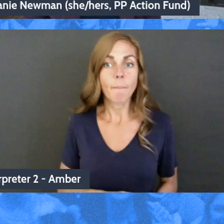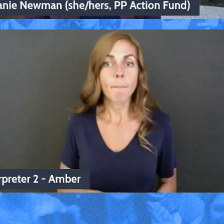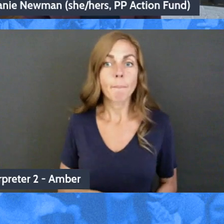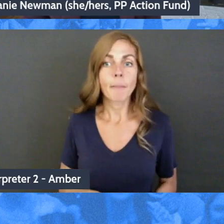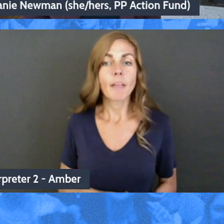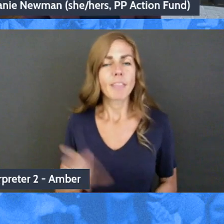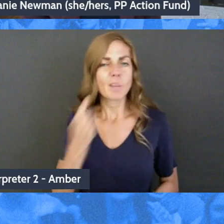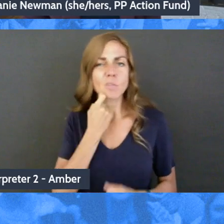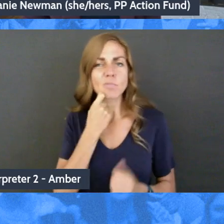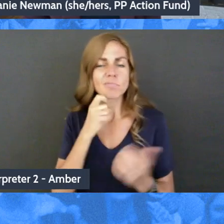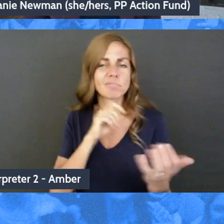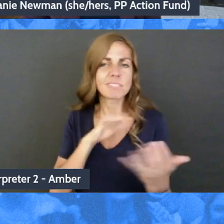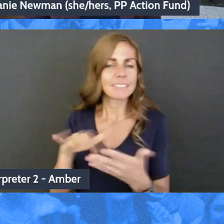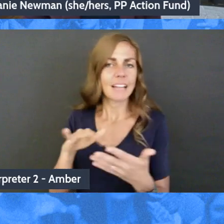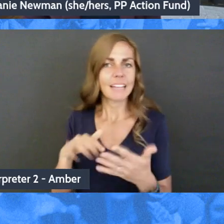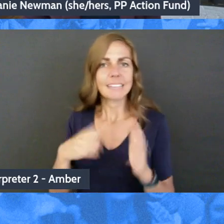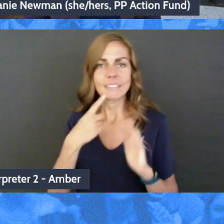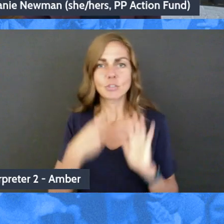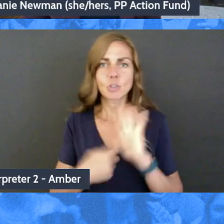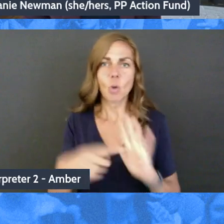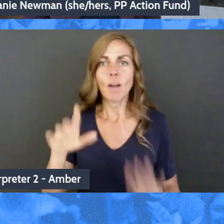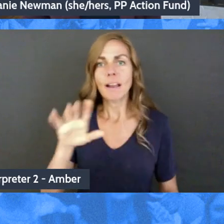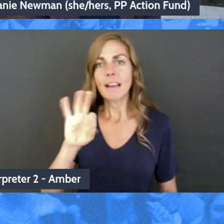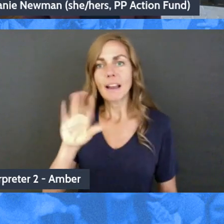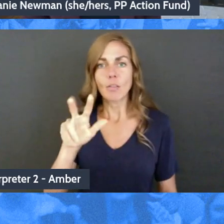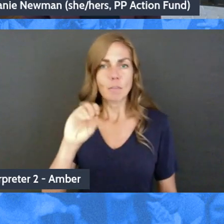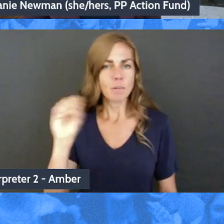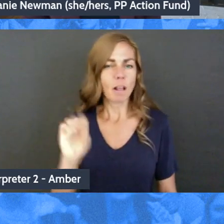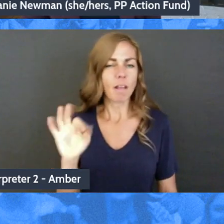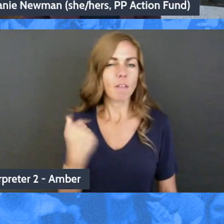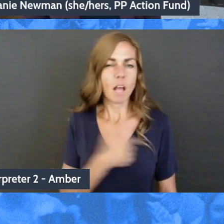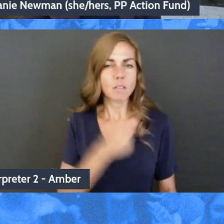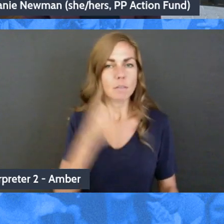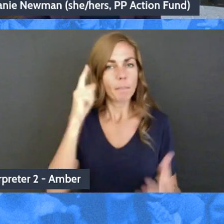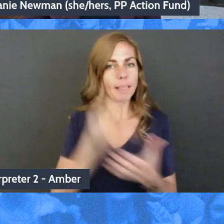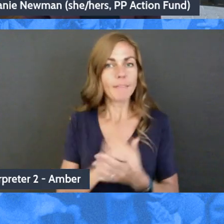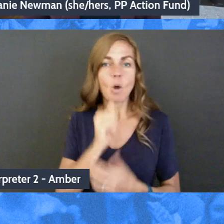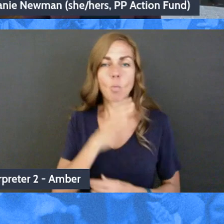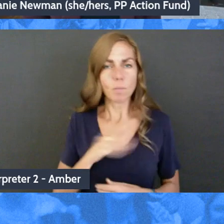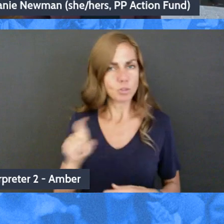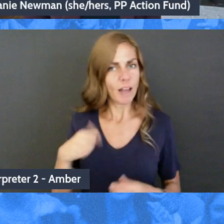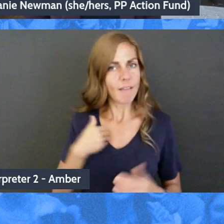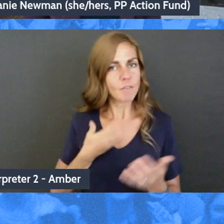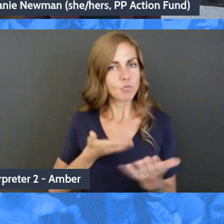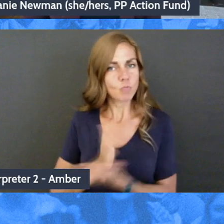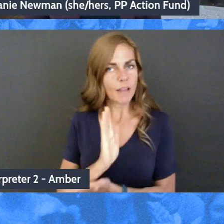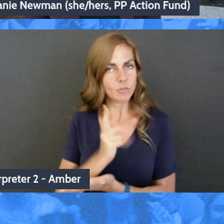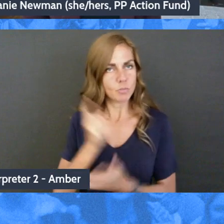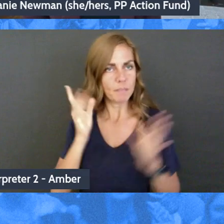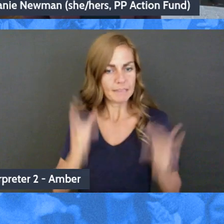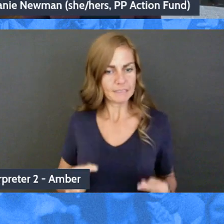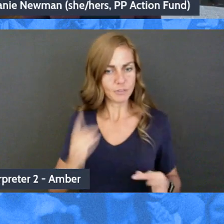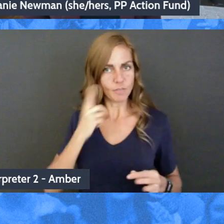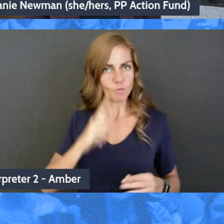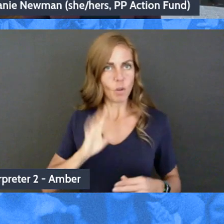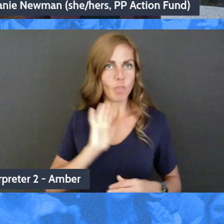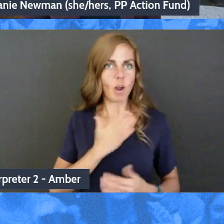that revealed that 93% of us believe that women should have the right to make their own reproductive choices, which is why NAPAWF works